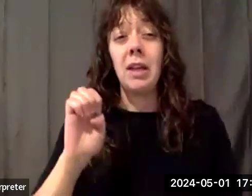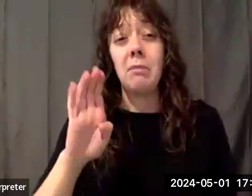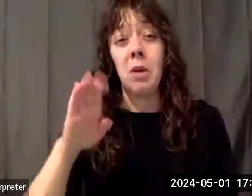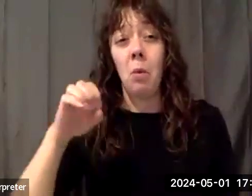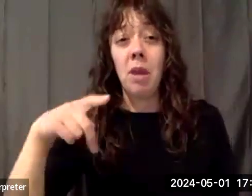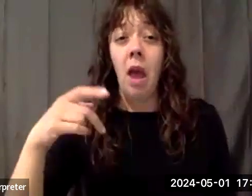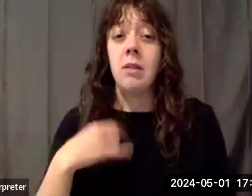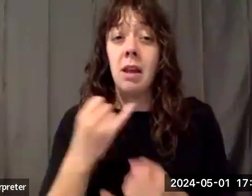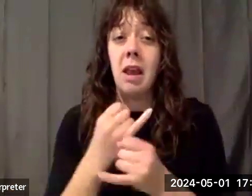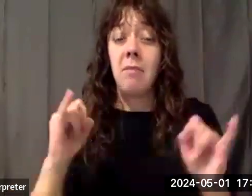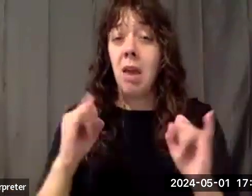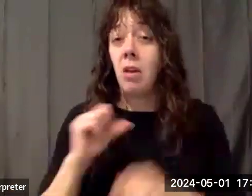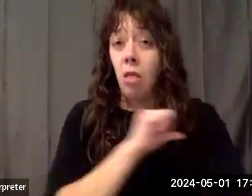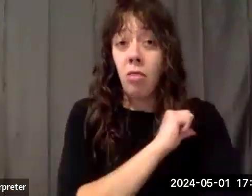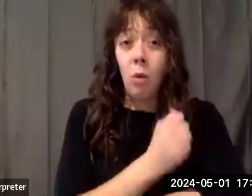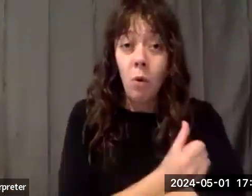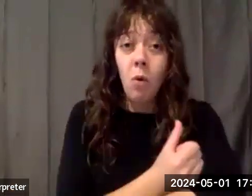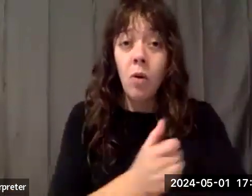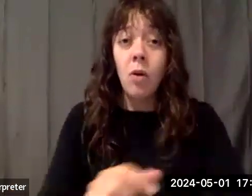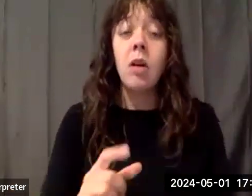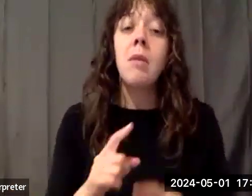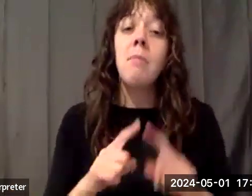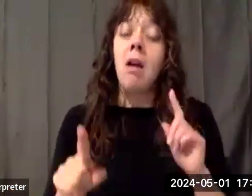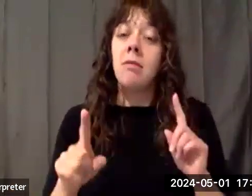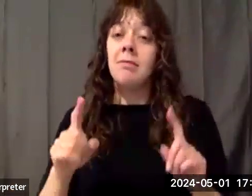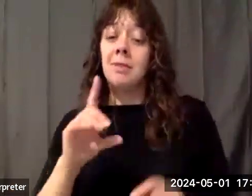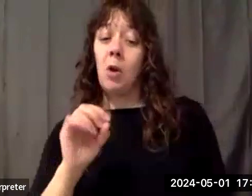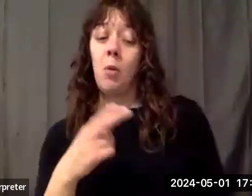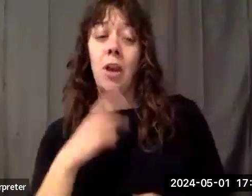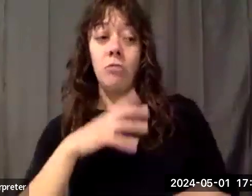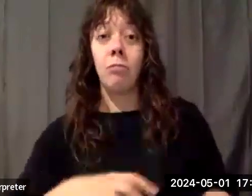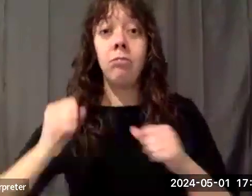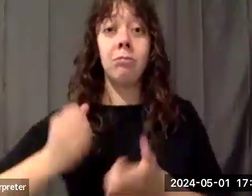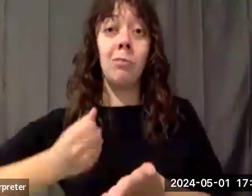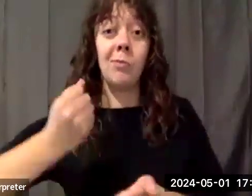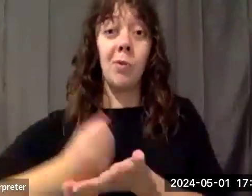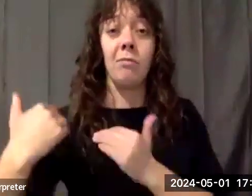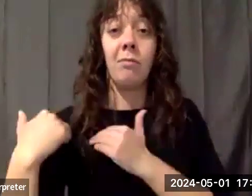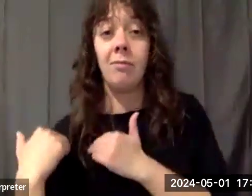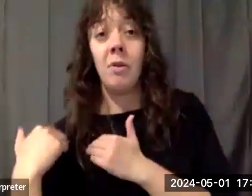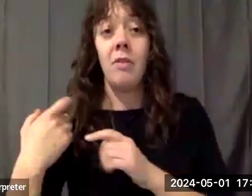but DOH produces credentials on on behalf of the board. And so there was some disjoint around the communication around that process.